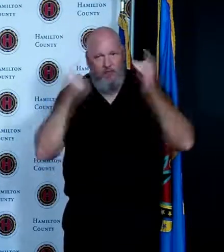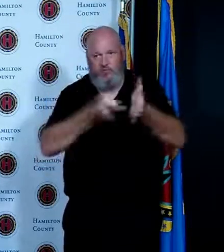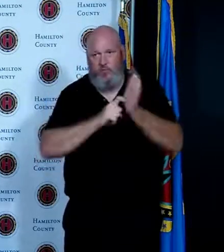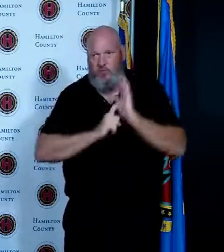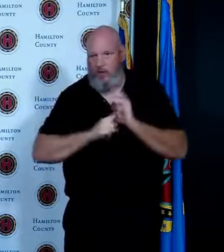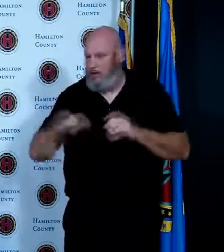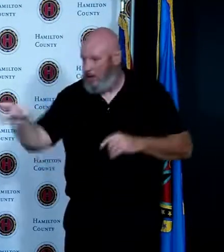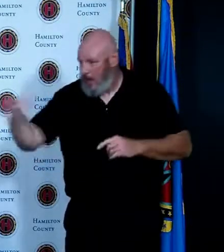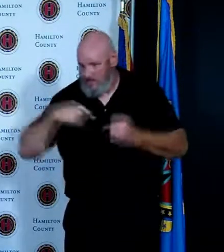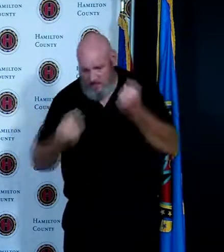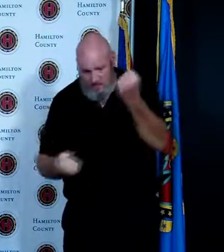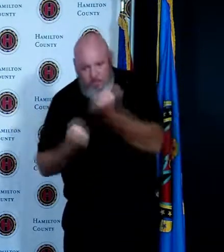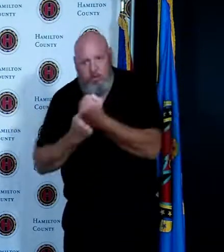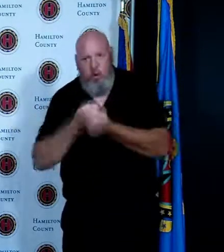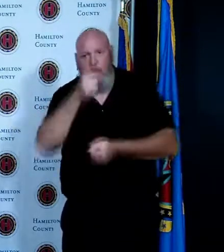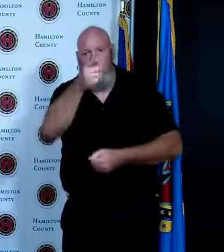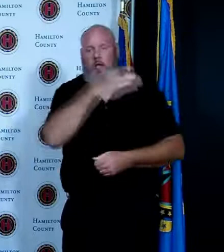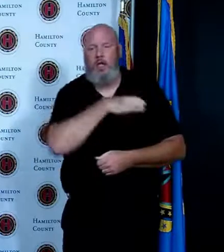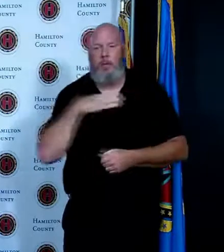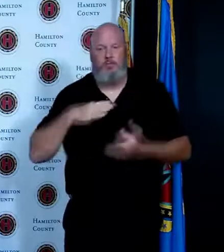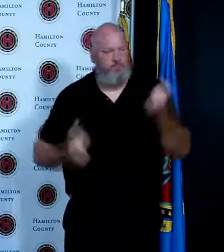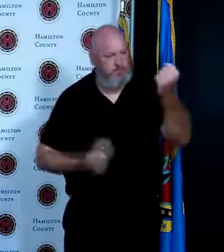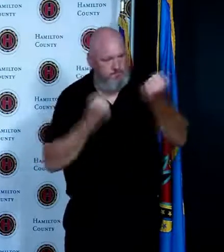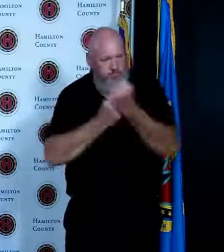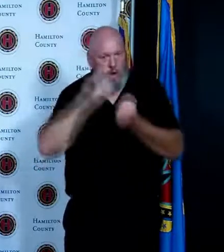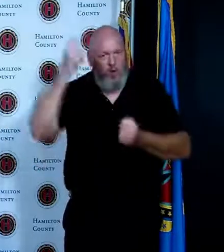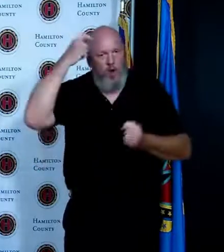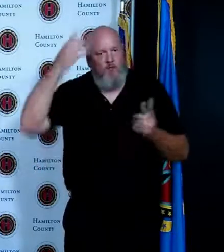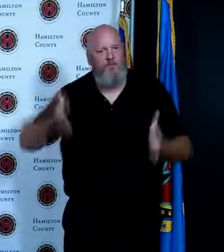to keep people safe and try to keep businesses open to preclude what you